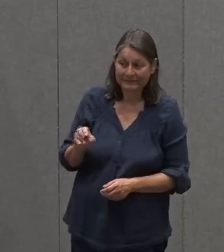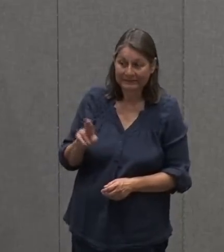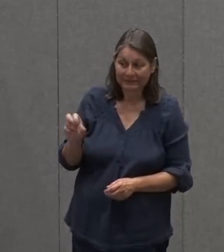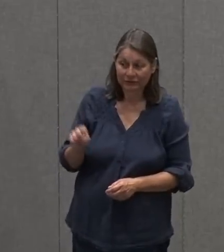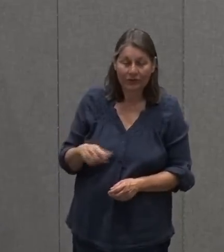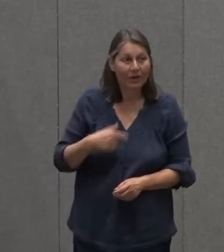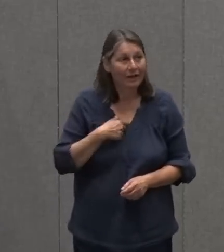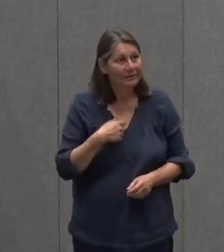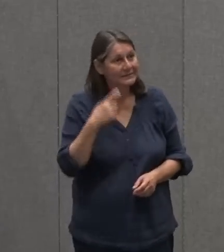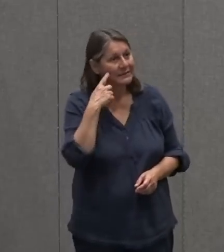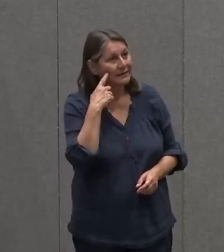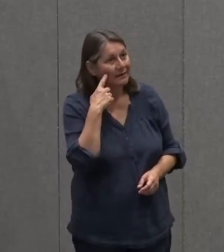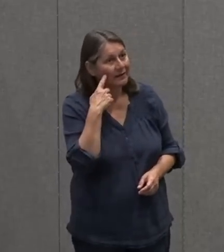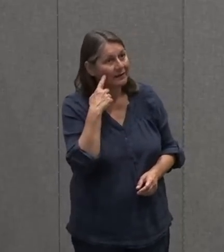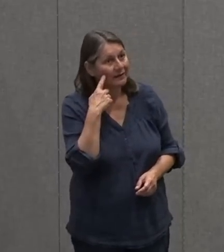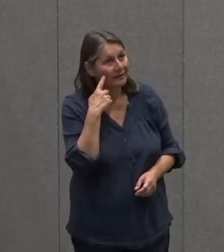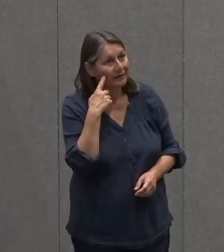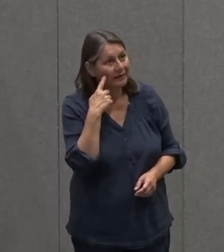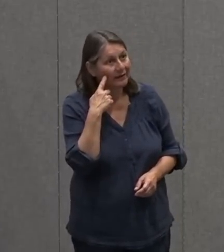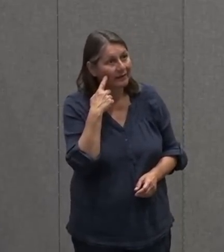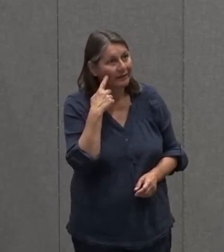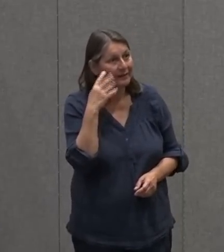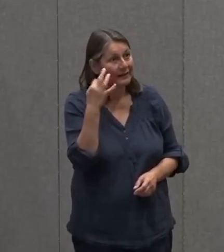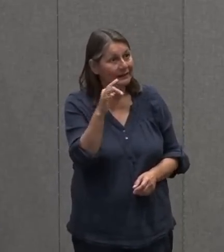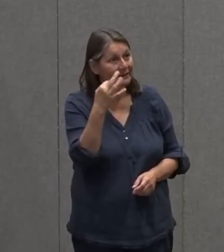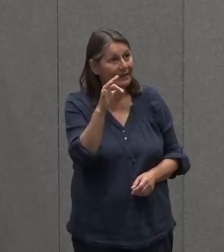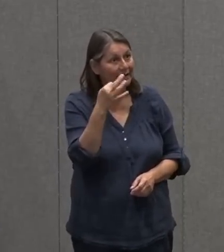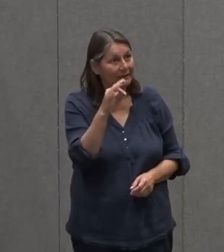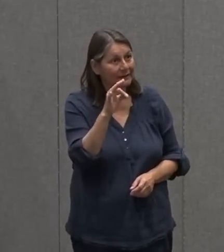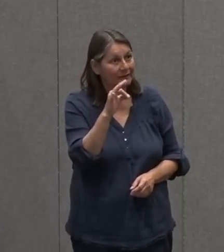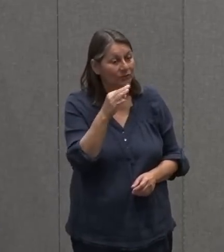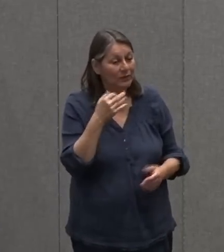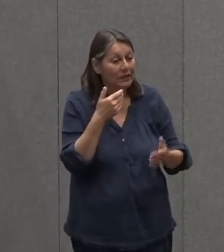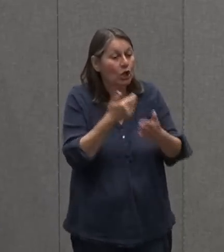I don't know I'm just thinking that that 19 is very close to a 20.